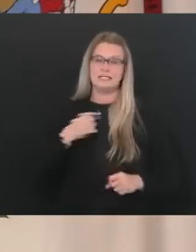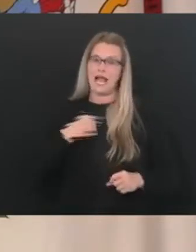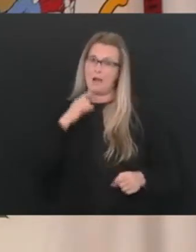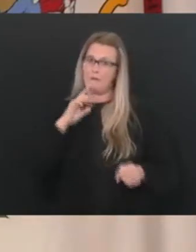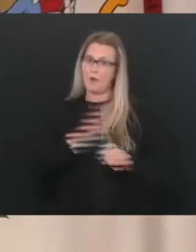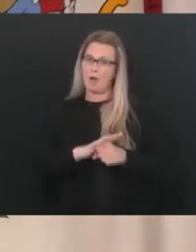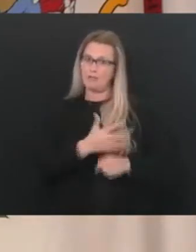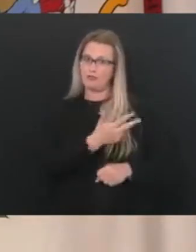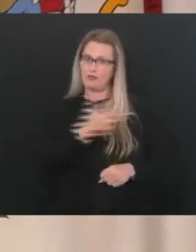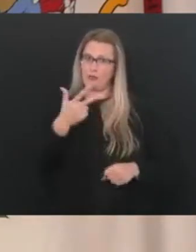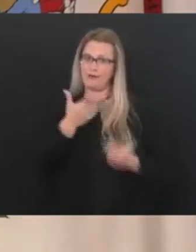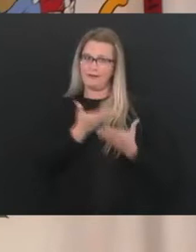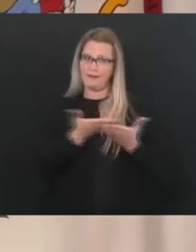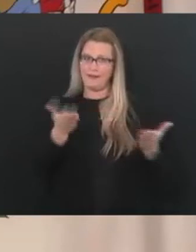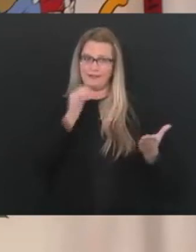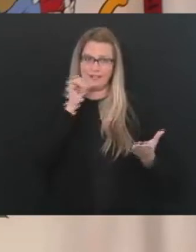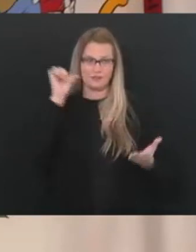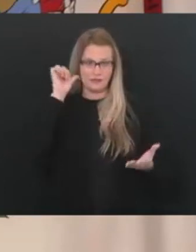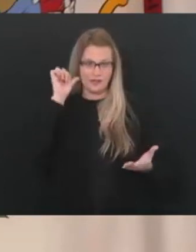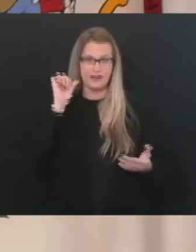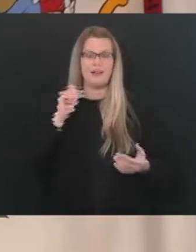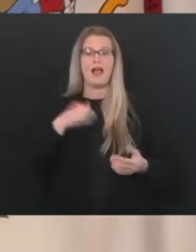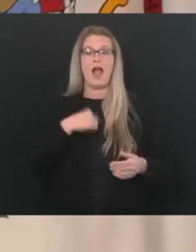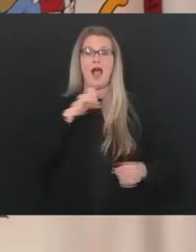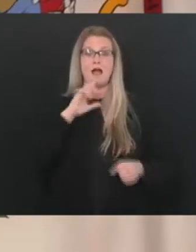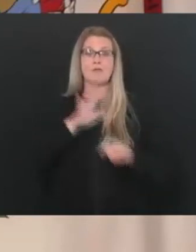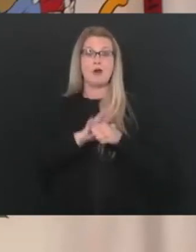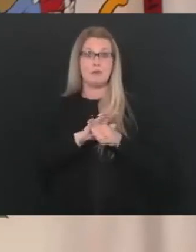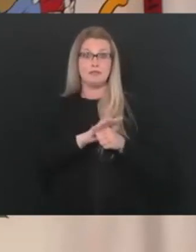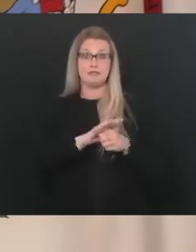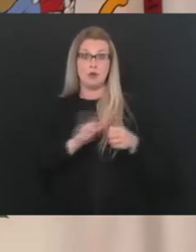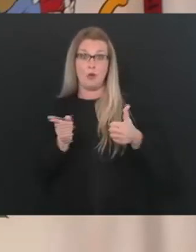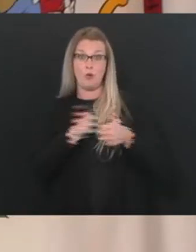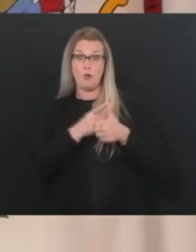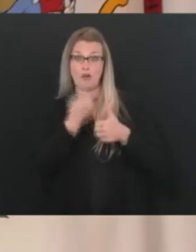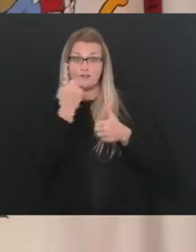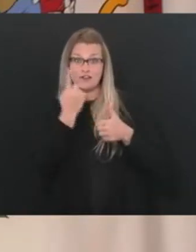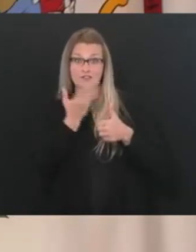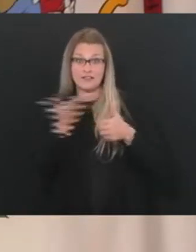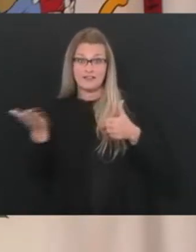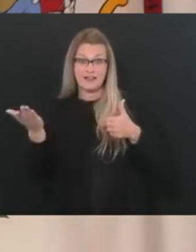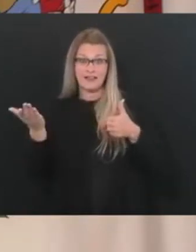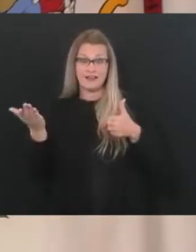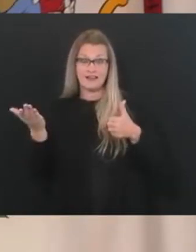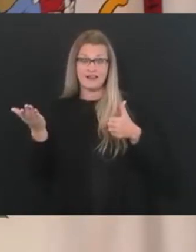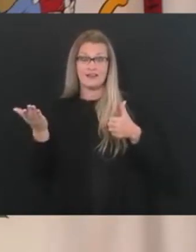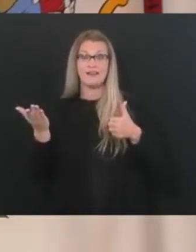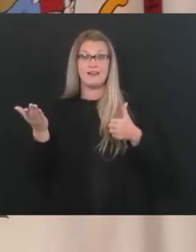DIFFERENT QUESTIONS, AND SO ONE OF THE QUESTIONS, AND I PROMISED YOU THREE THINGS YESTERDAY.